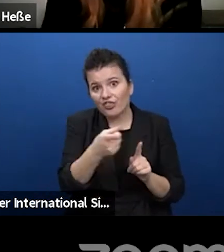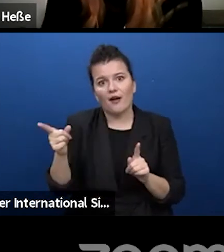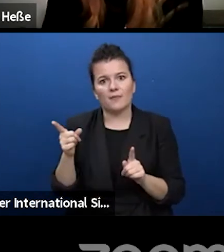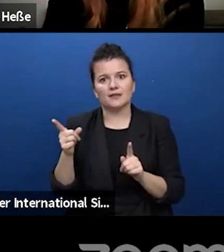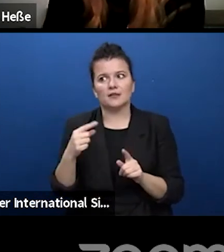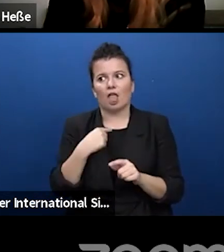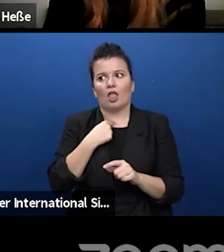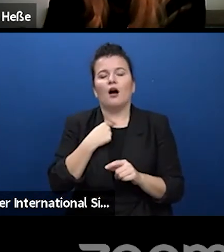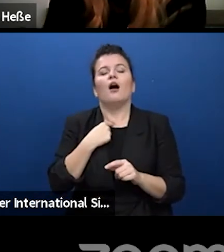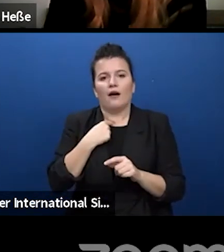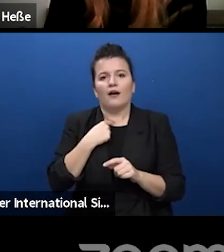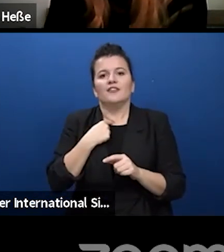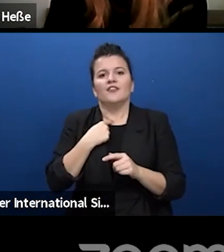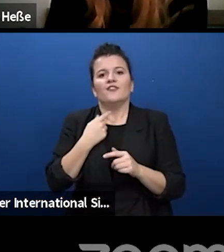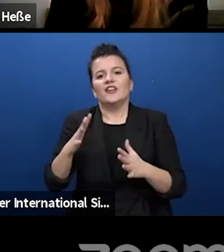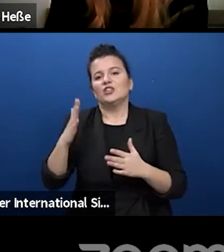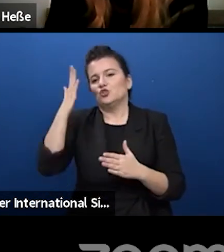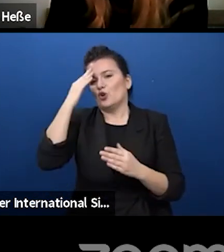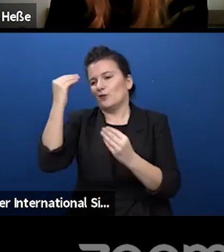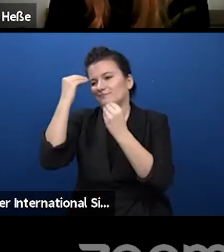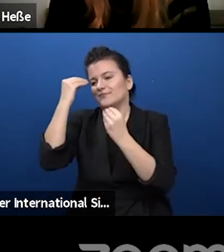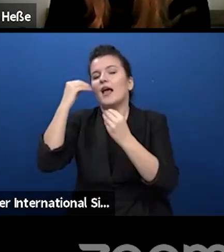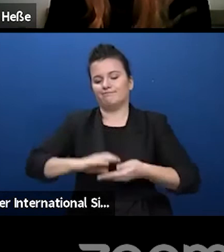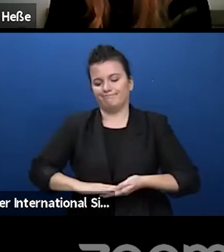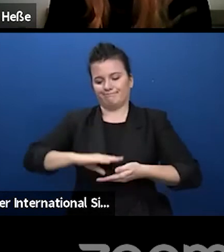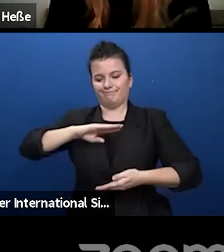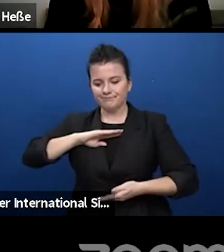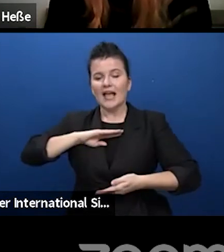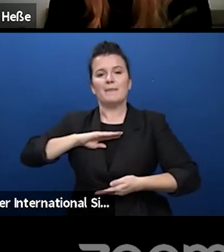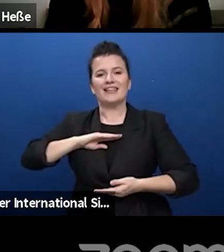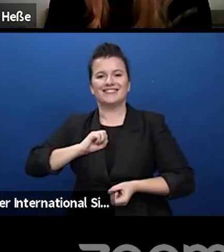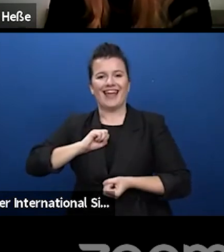think they should be doing for me, I mean that's okay that's what I try to create in the working